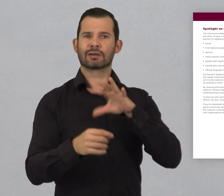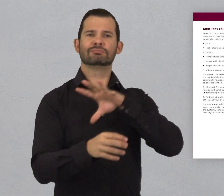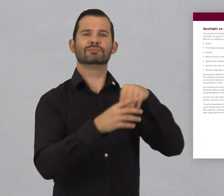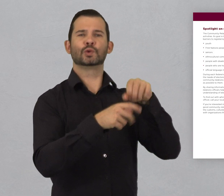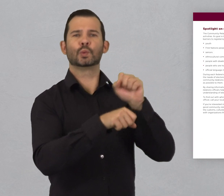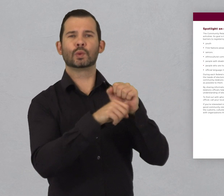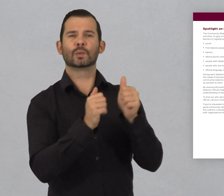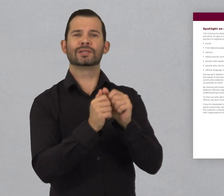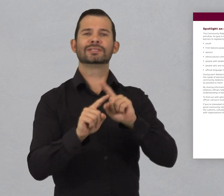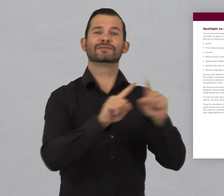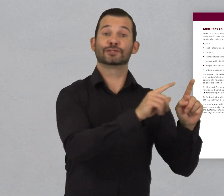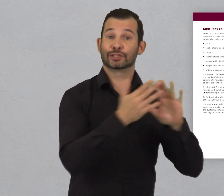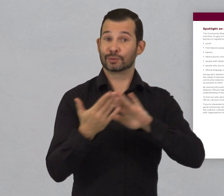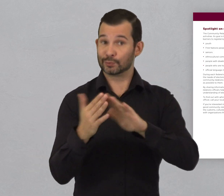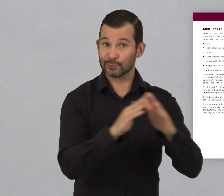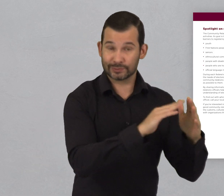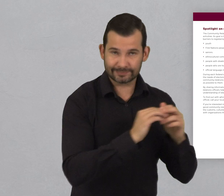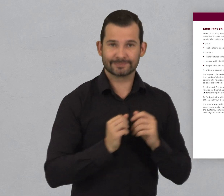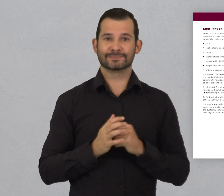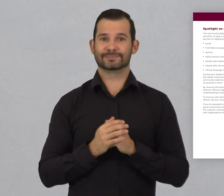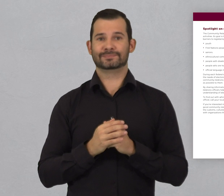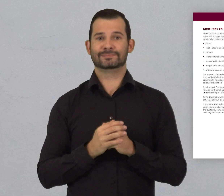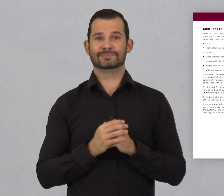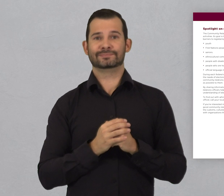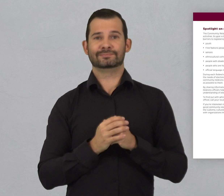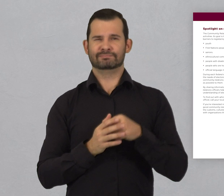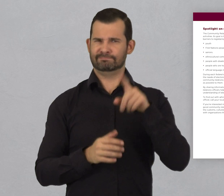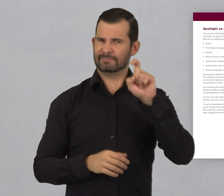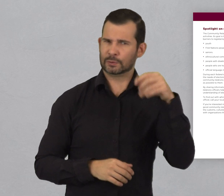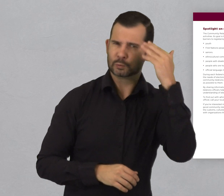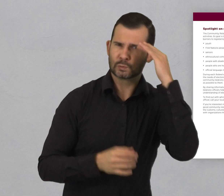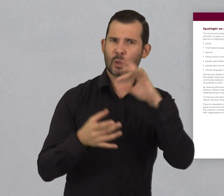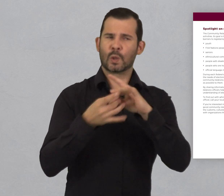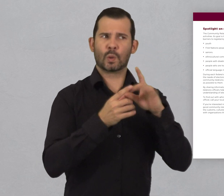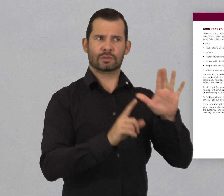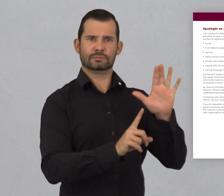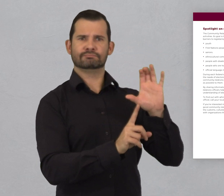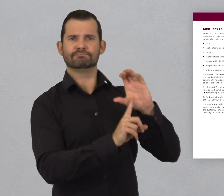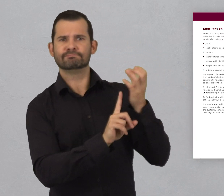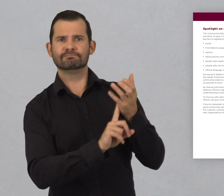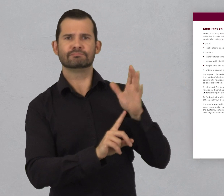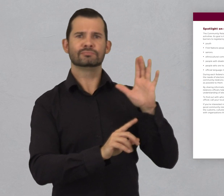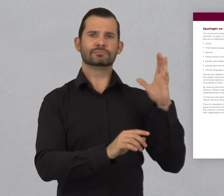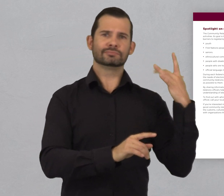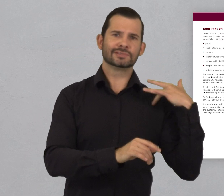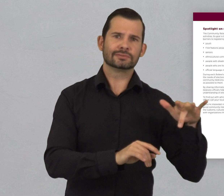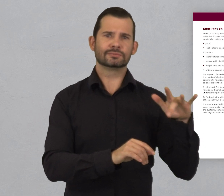working with different communities. You must know about the customs, cultures and sensitivities of